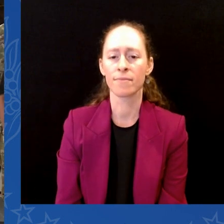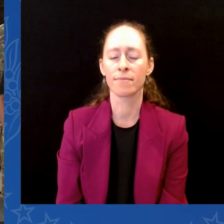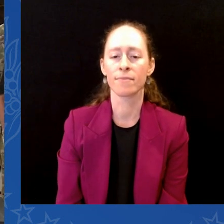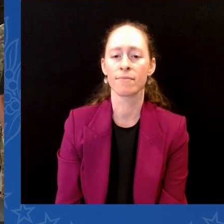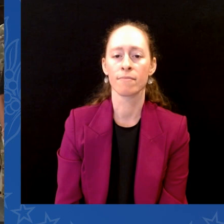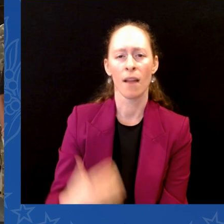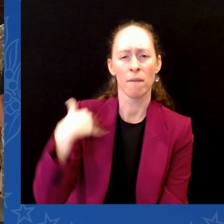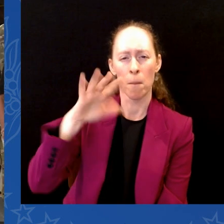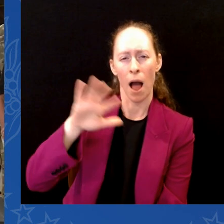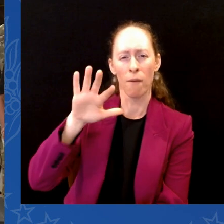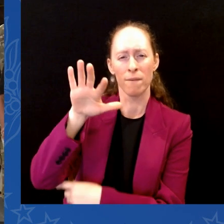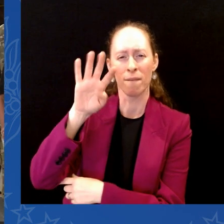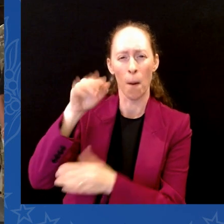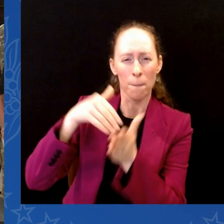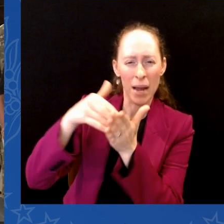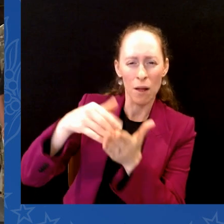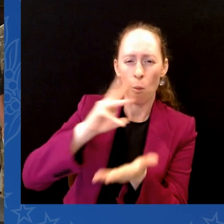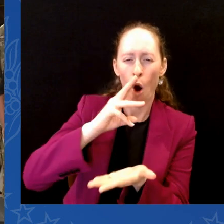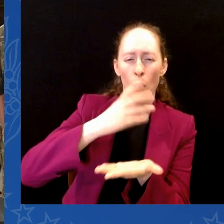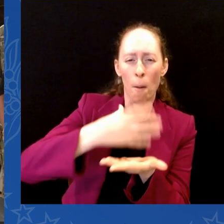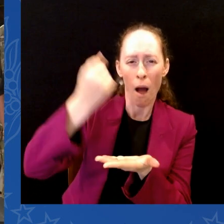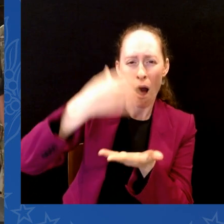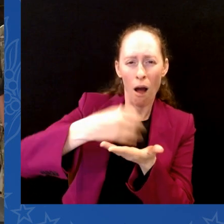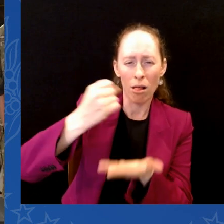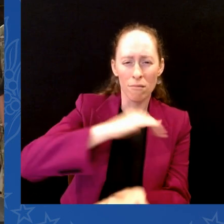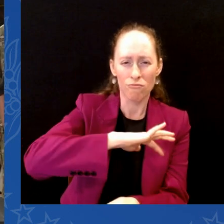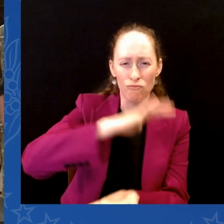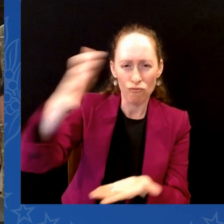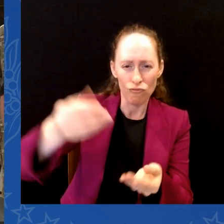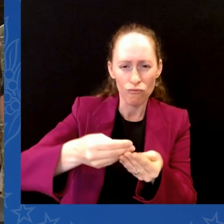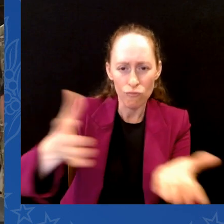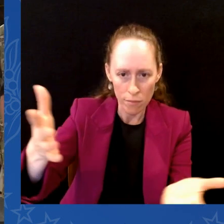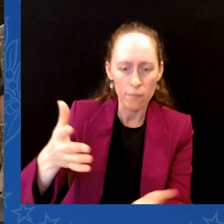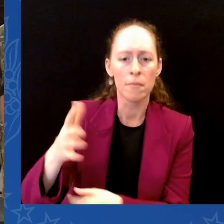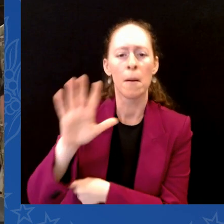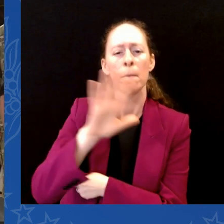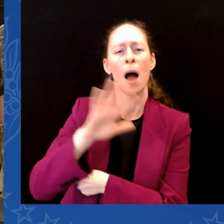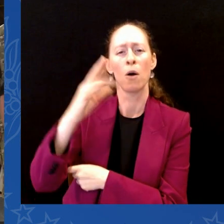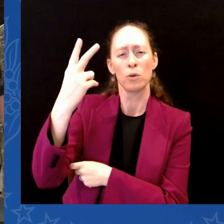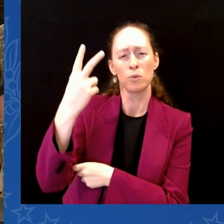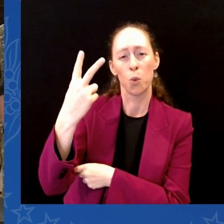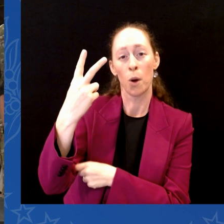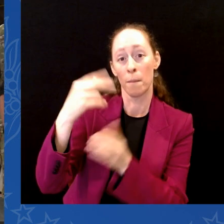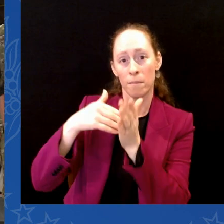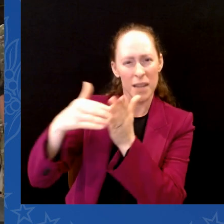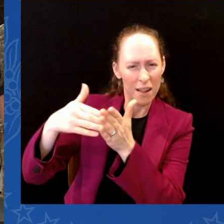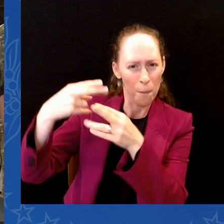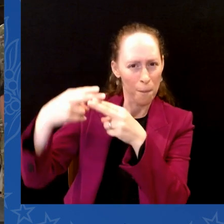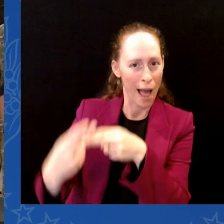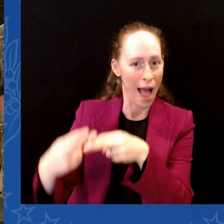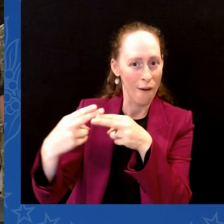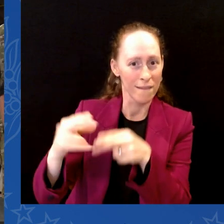42,000 linemen stationed throughout Florida ready to be on site to restore power